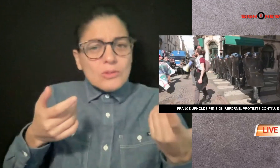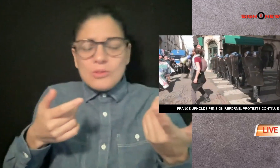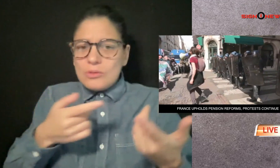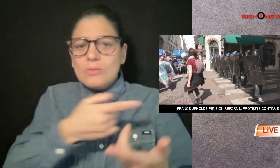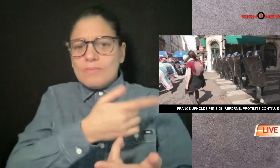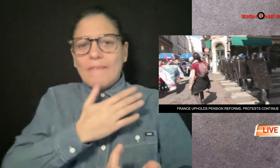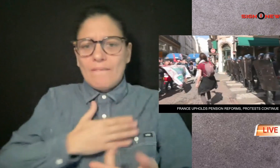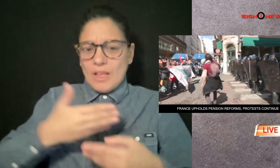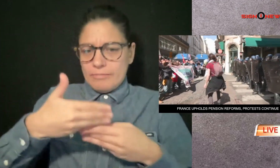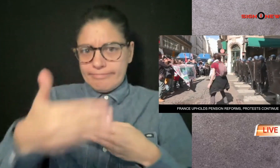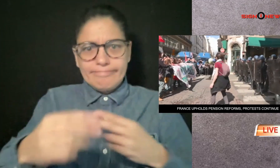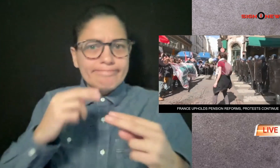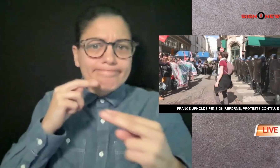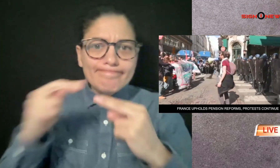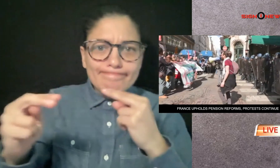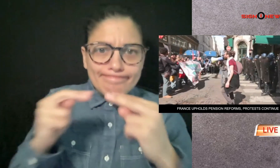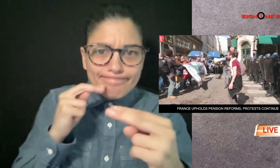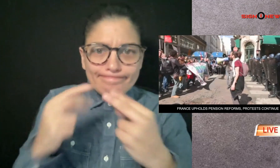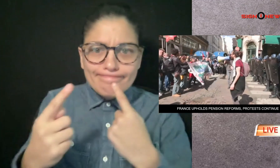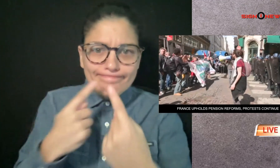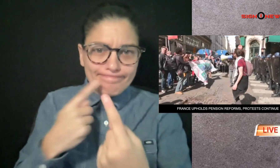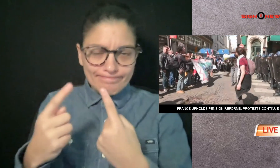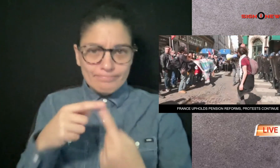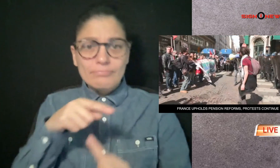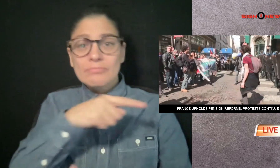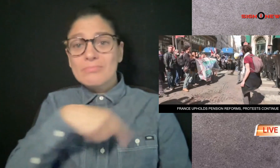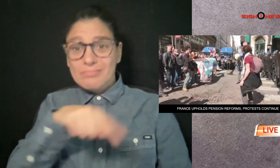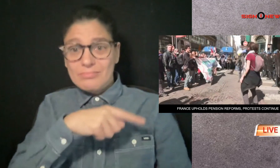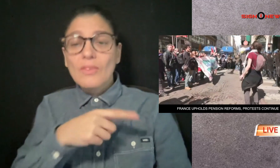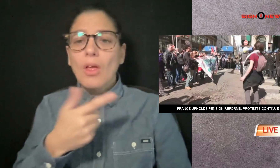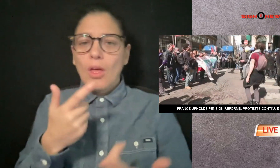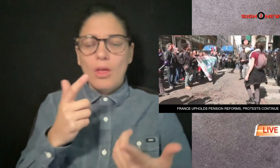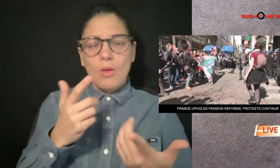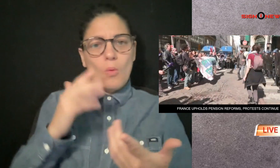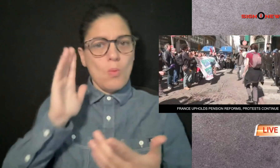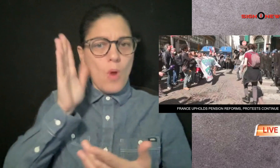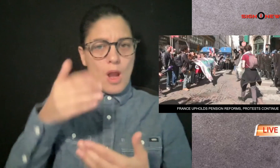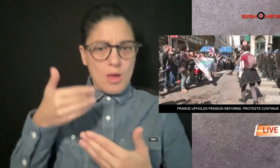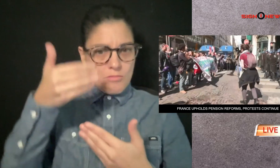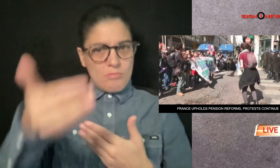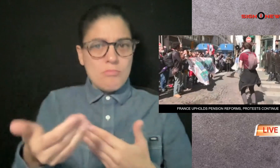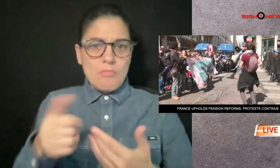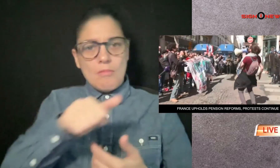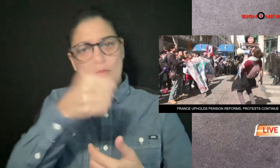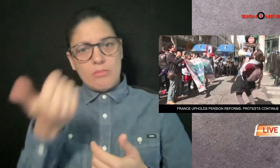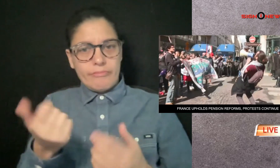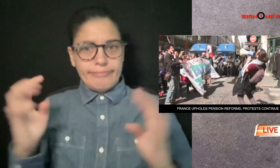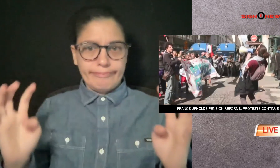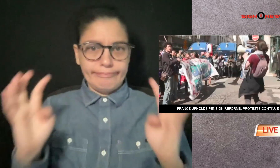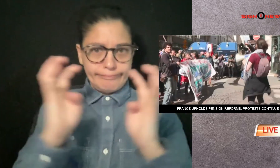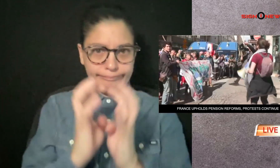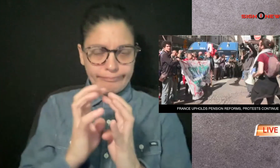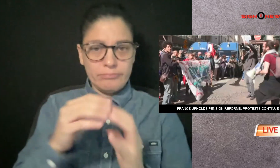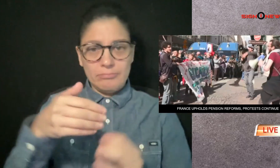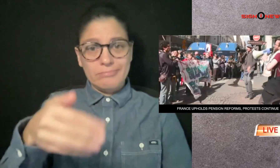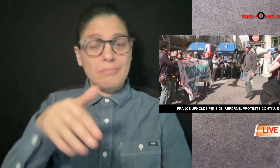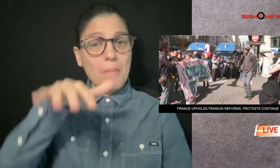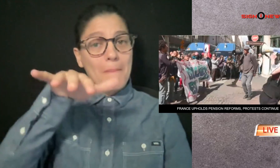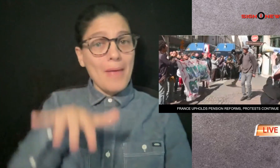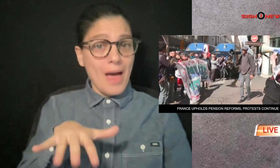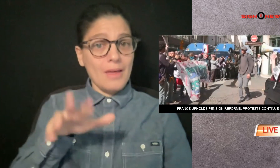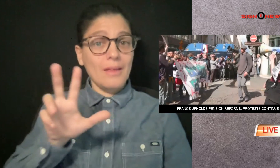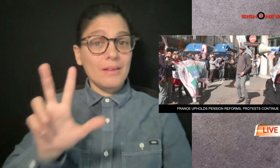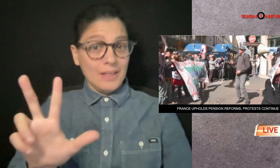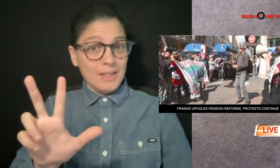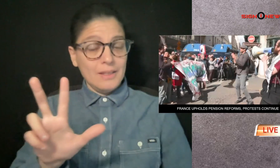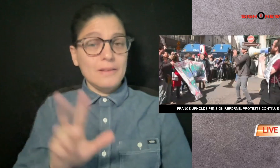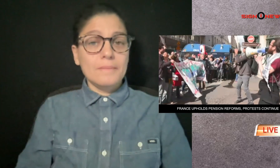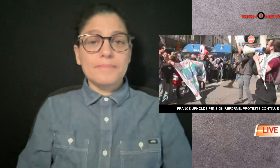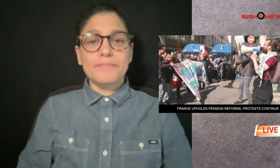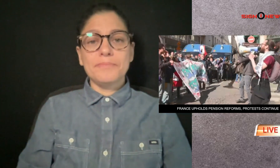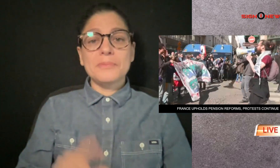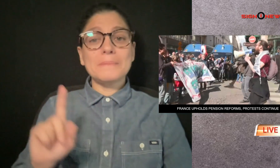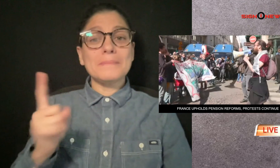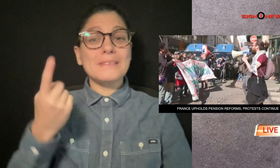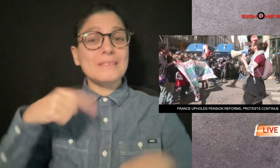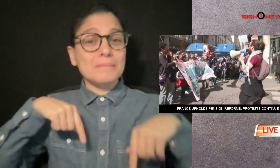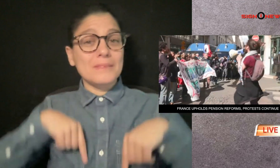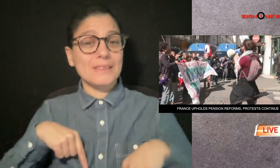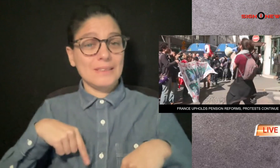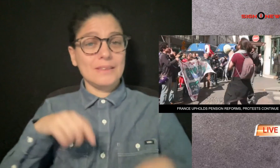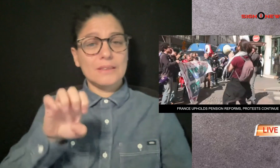the decision and still want to negotiate they have requested another meeting on May